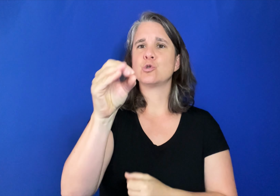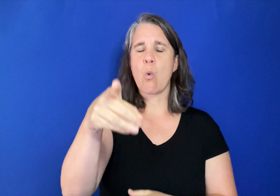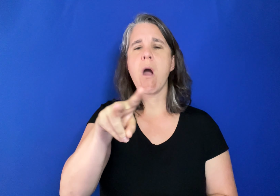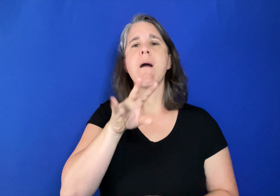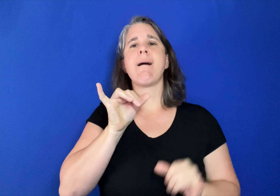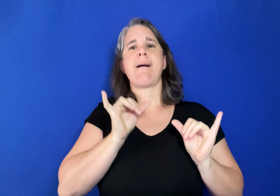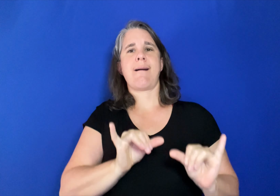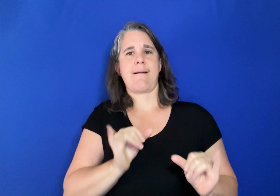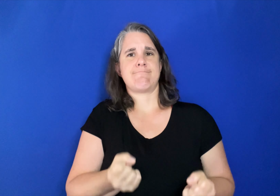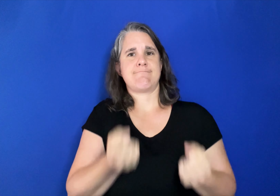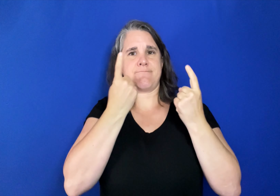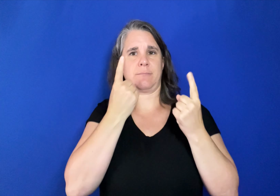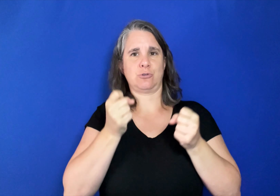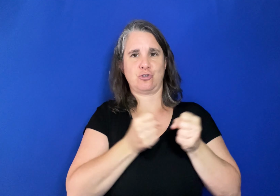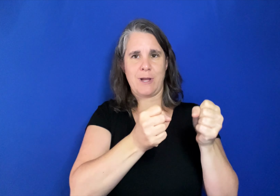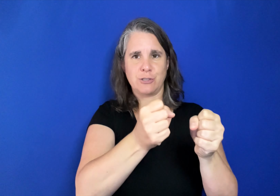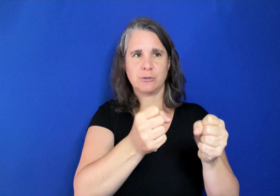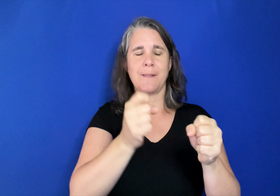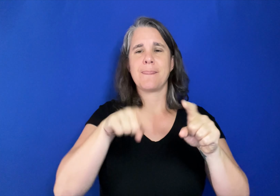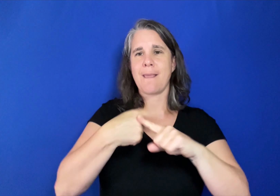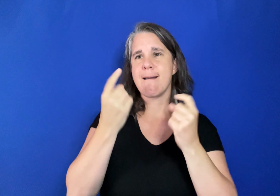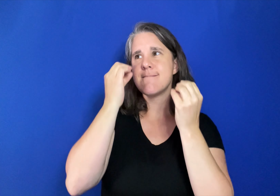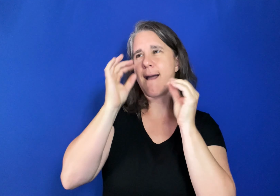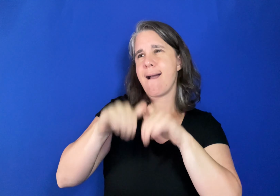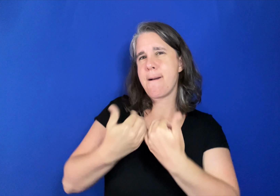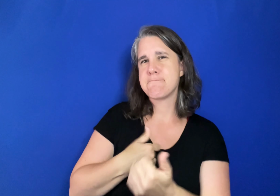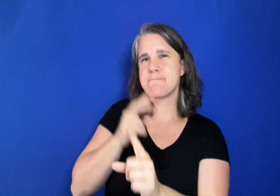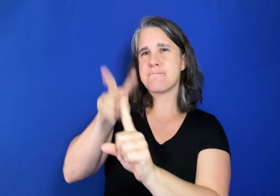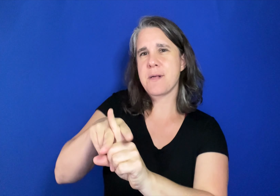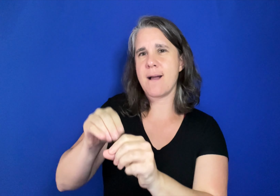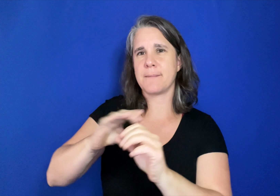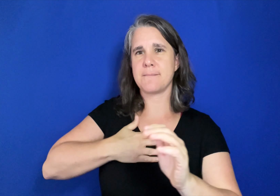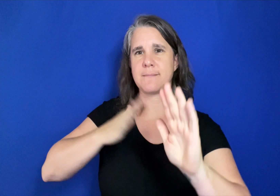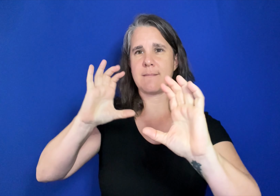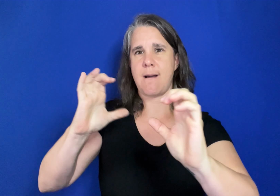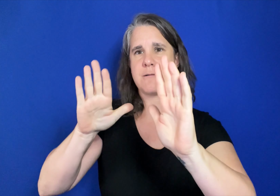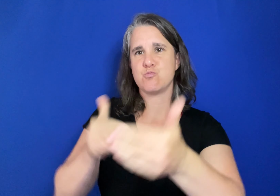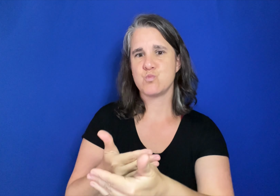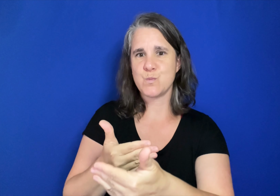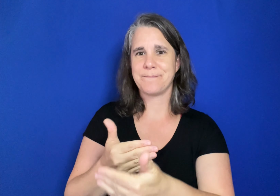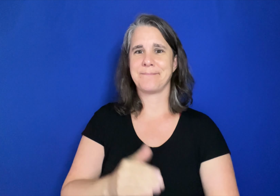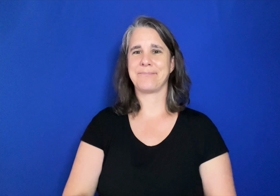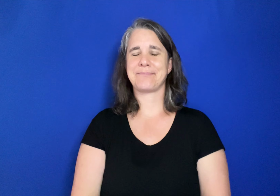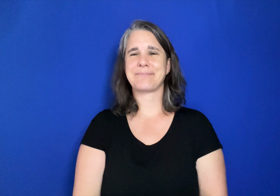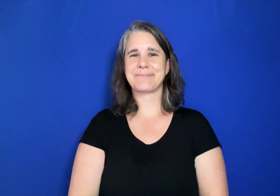can learn from the strategy’s definition and example and apply the strategy your own way.